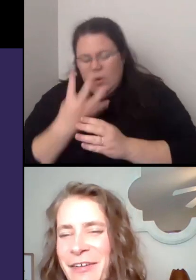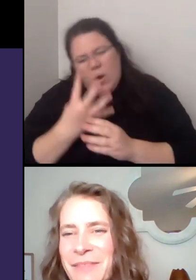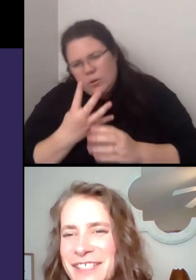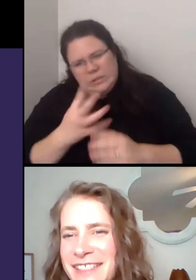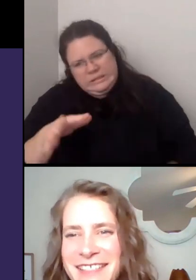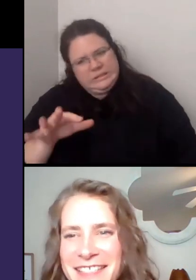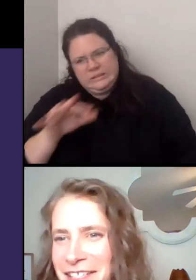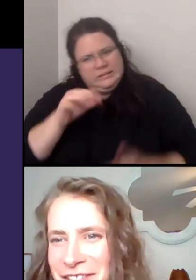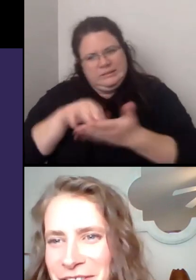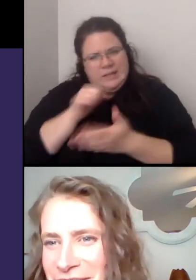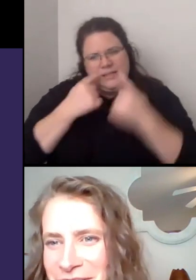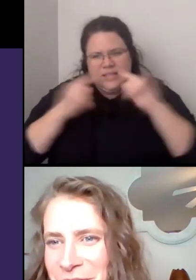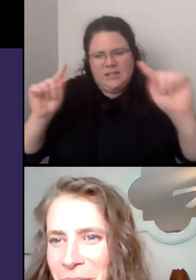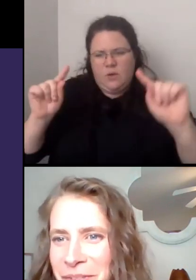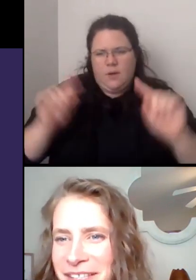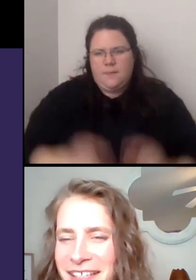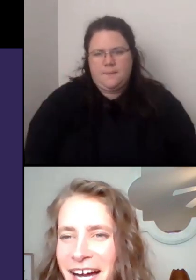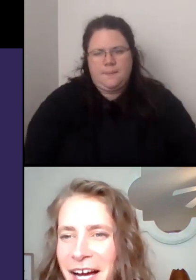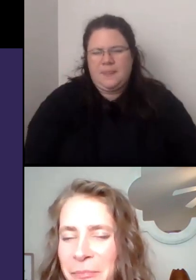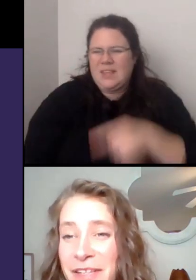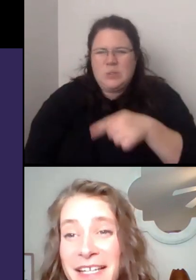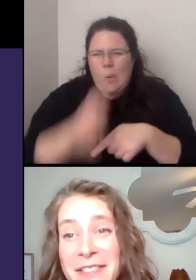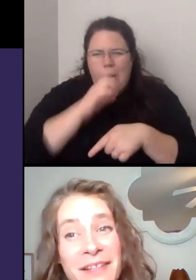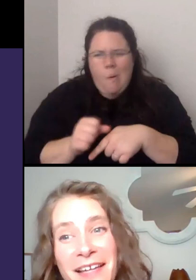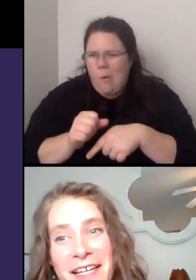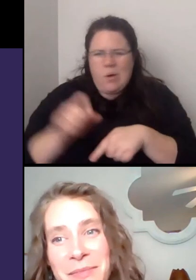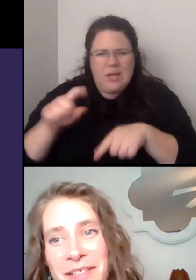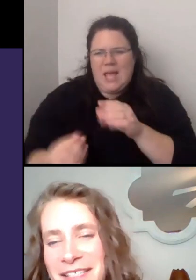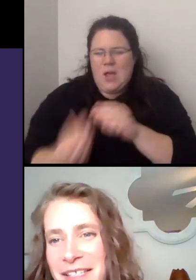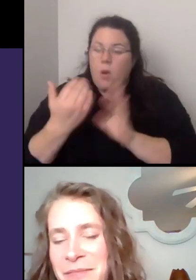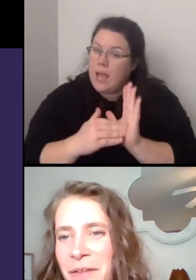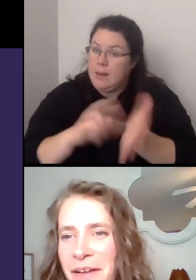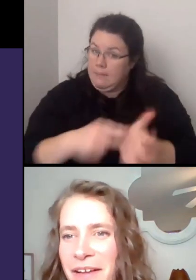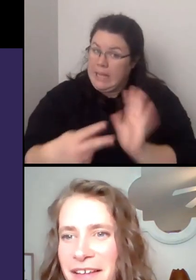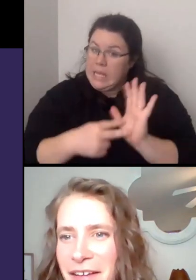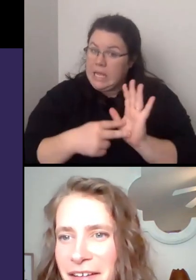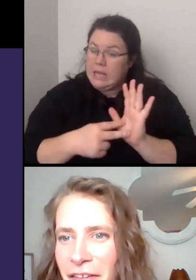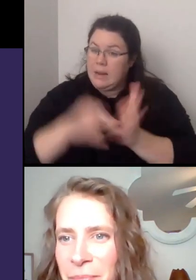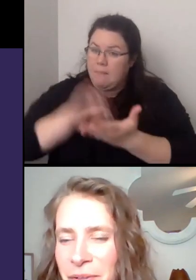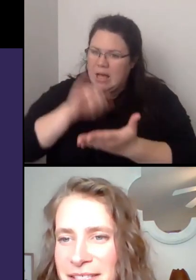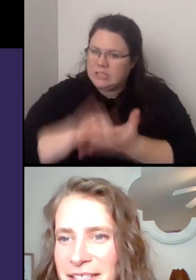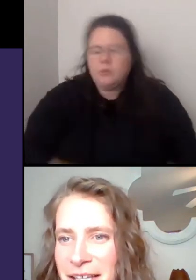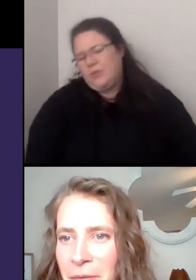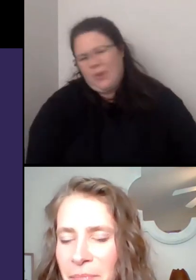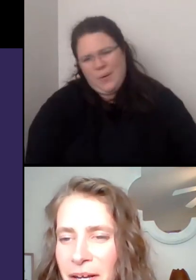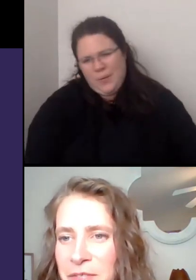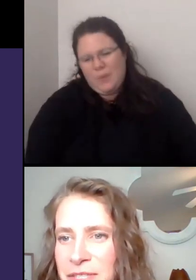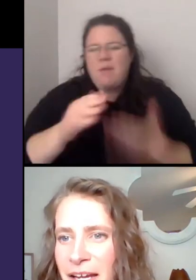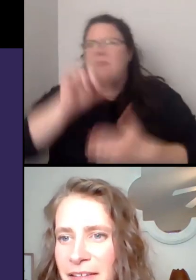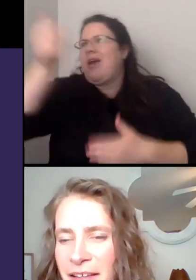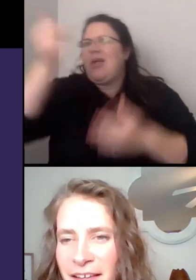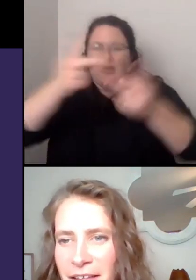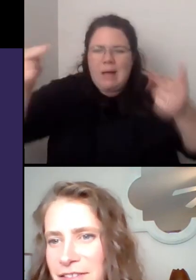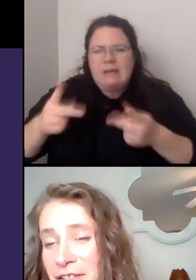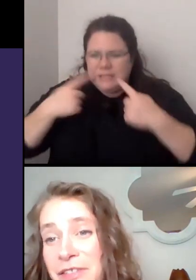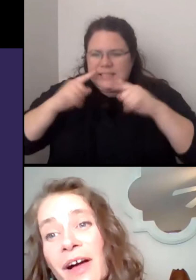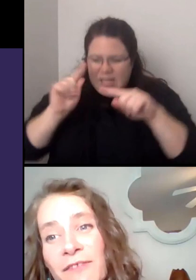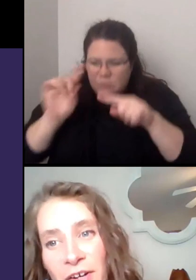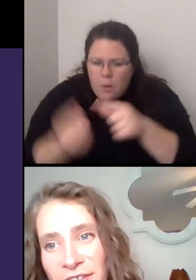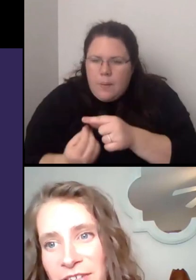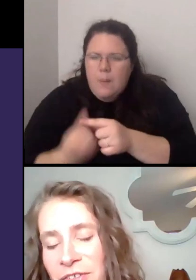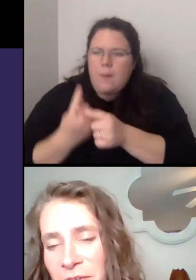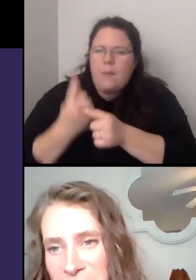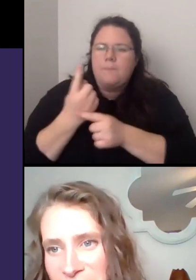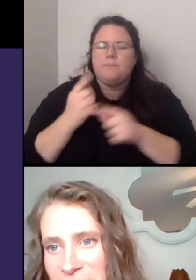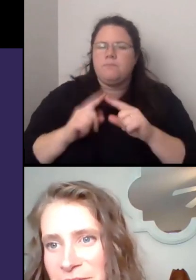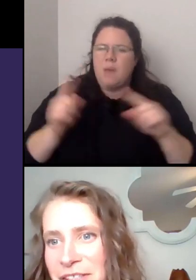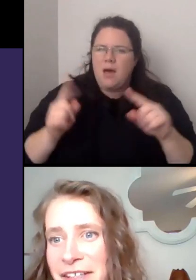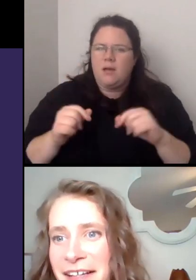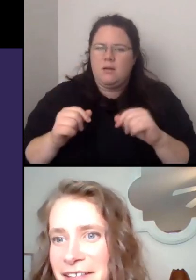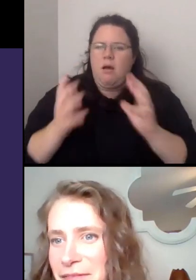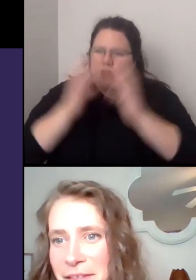Just cause it's just too old. That doesn't mean that it hasn't been successful in other places. But I mean just not--there's a lot of archaeological research out there that--